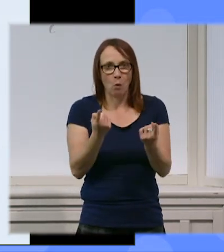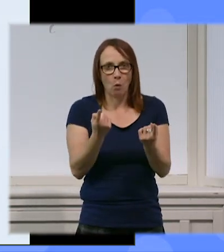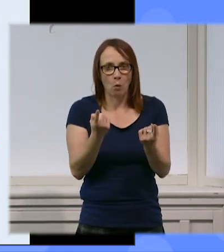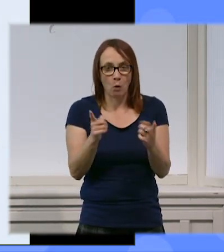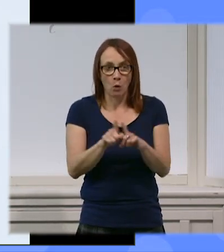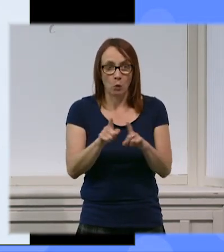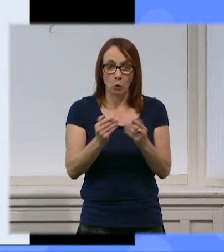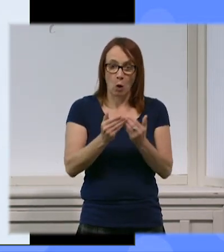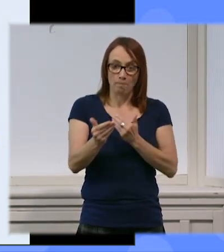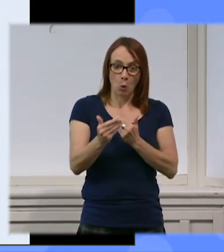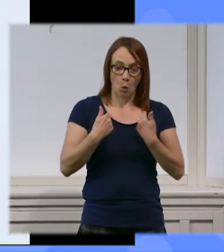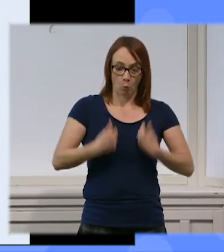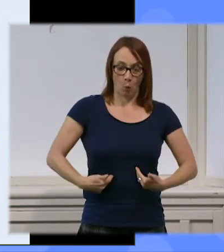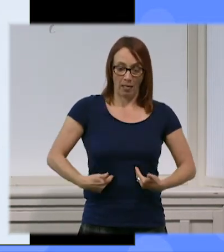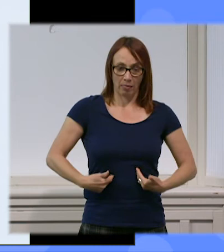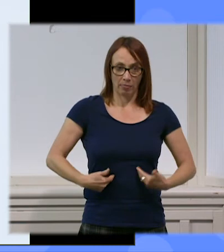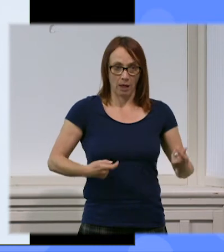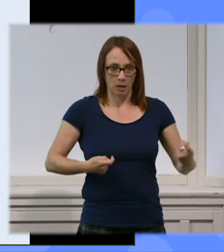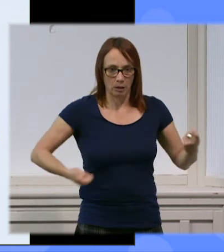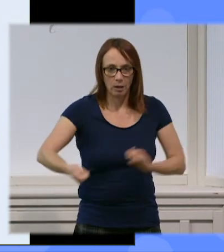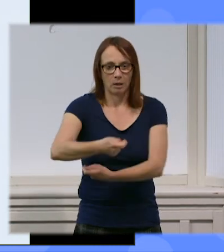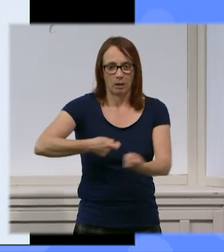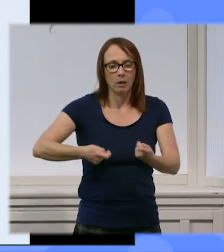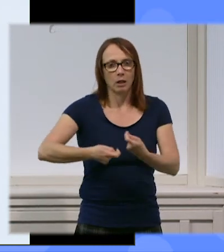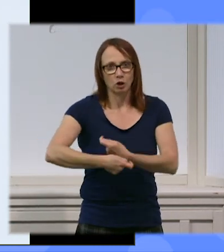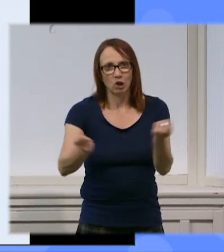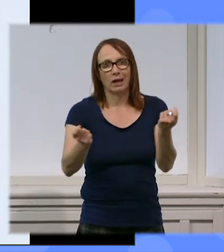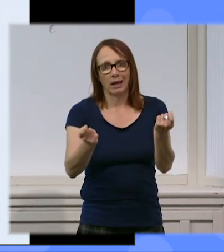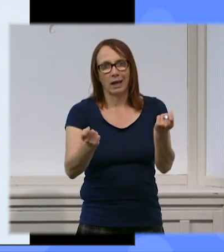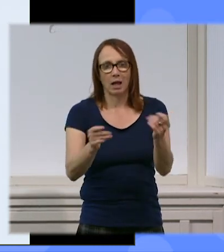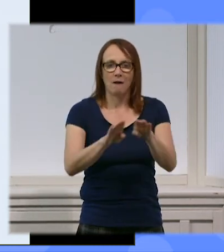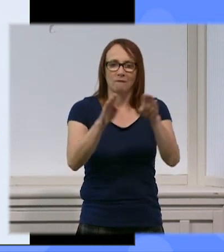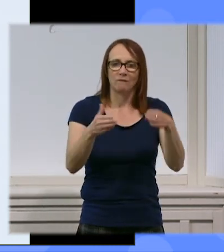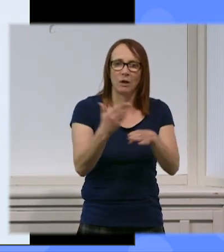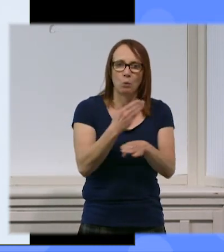fairly so it's about promoting fair work about good quality jobs and about